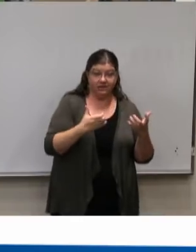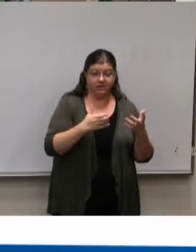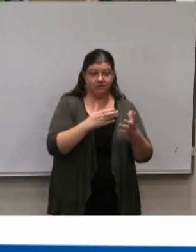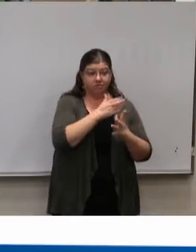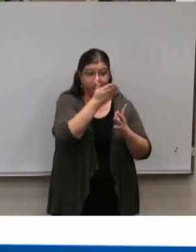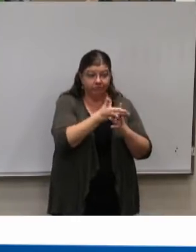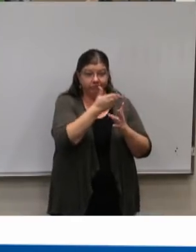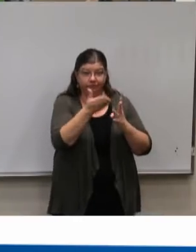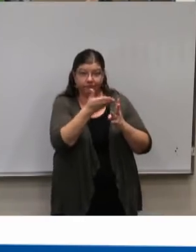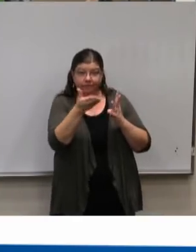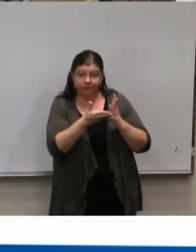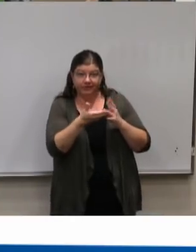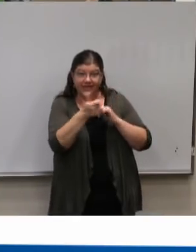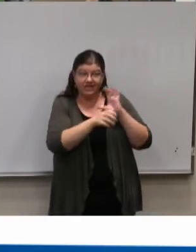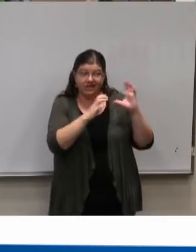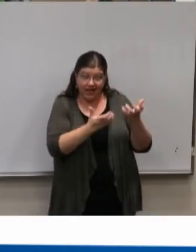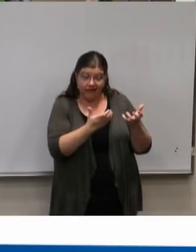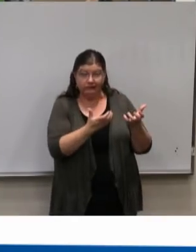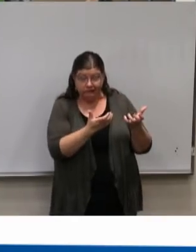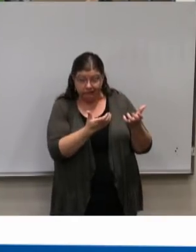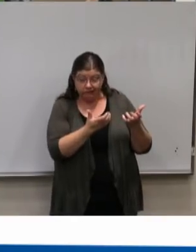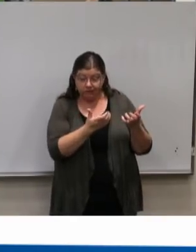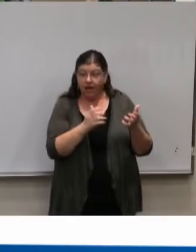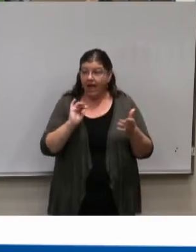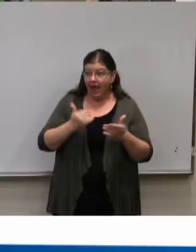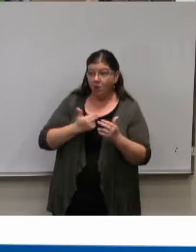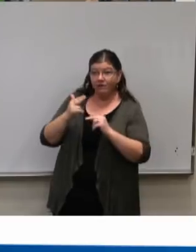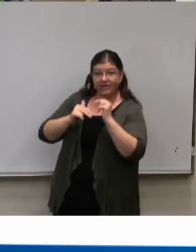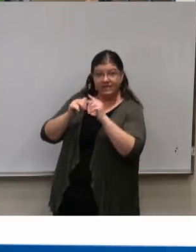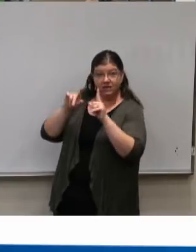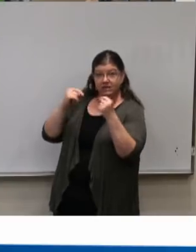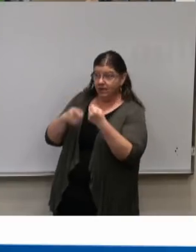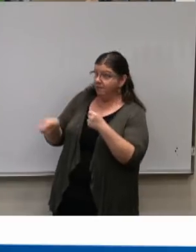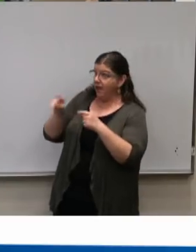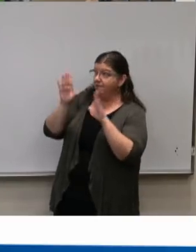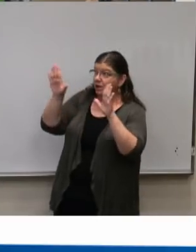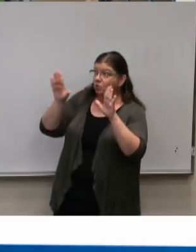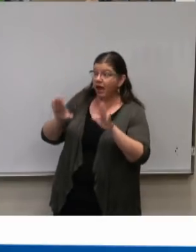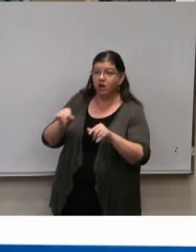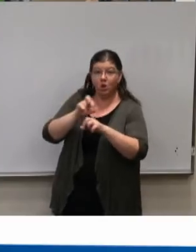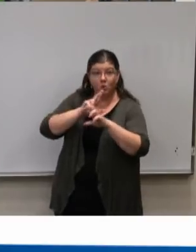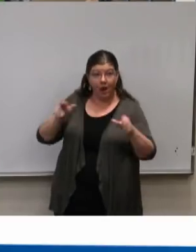So our facilities team has been great. They're ready to go. They're ready to help do some sanitizing.